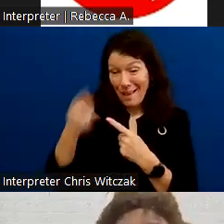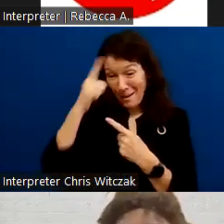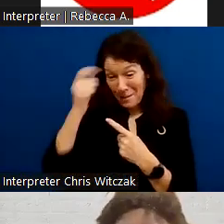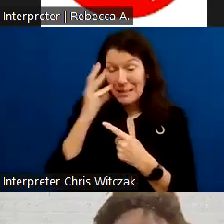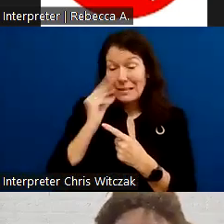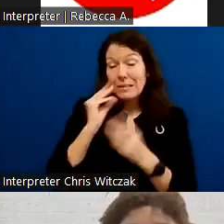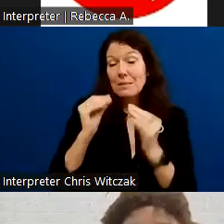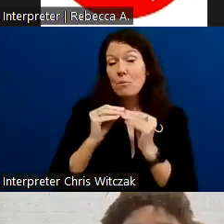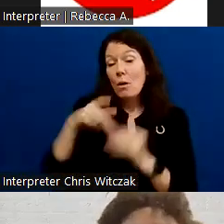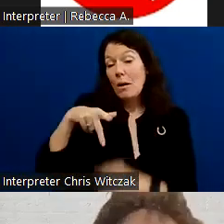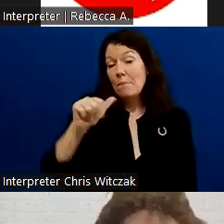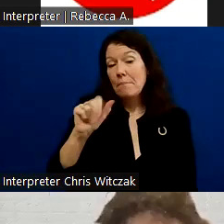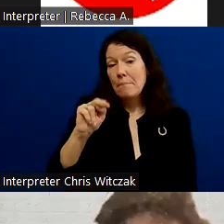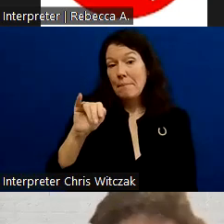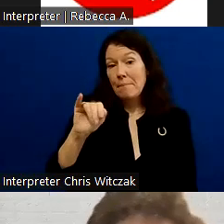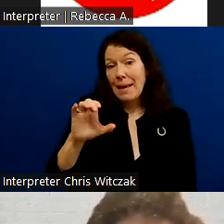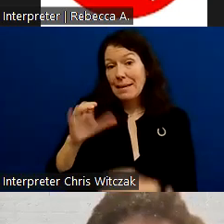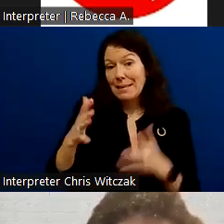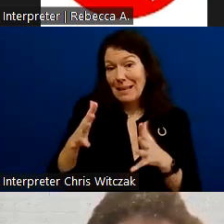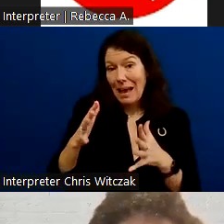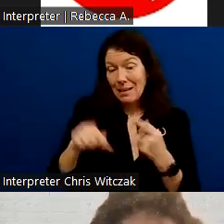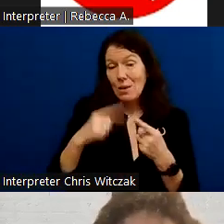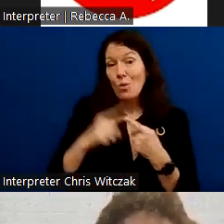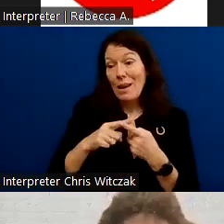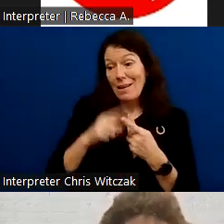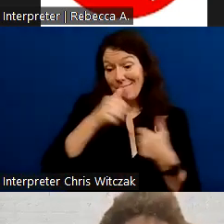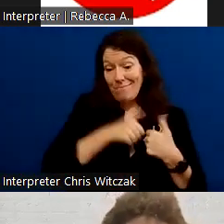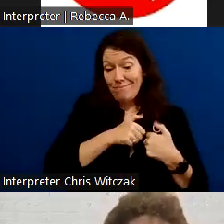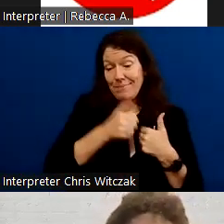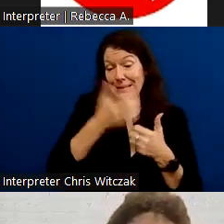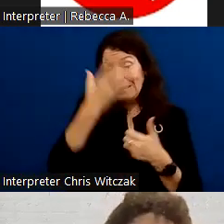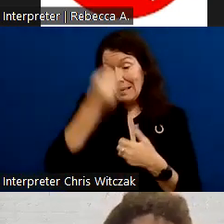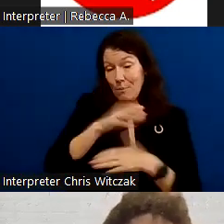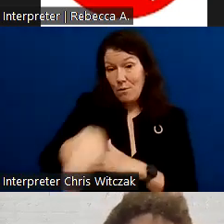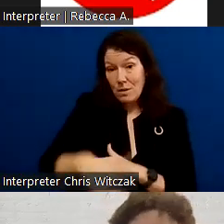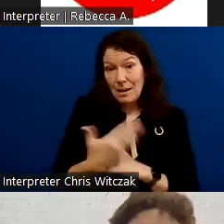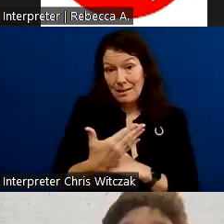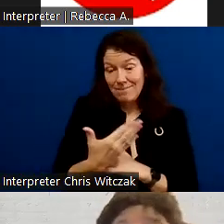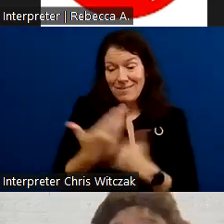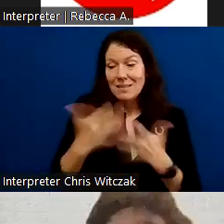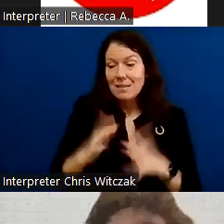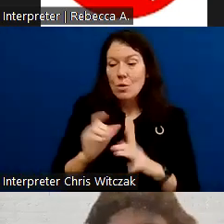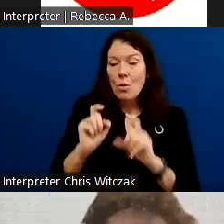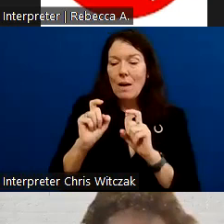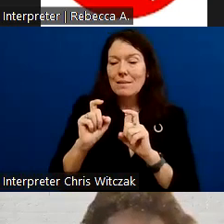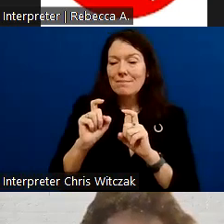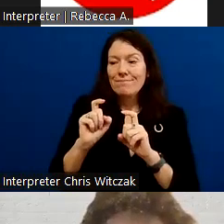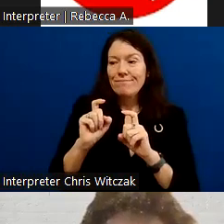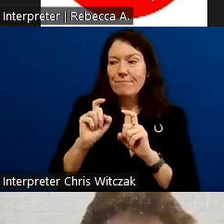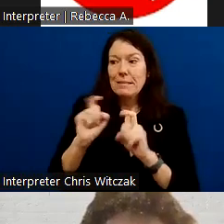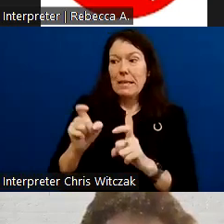attacks when he stays over. She doesn't want to give him a reason to call her crazy again.